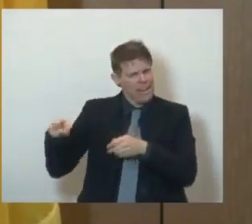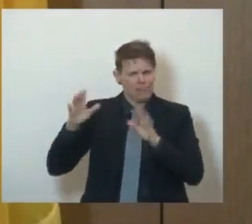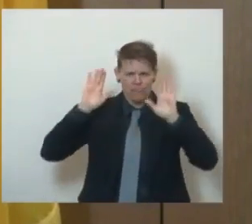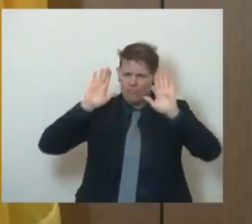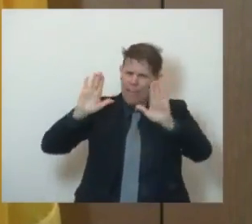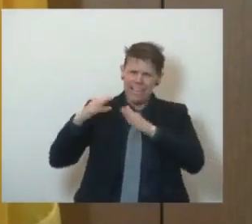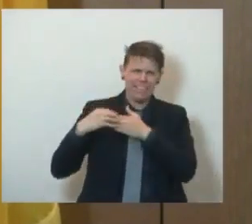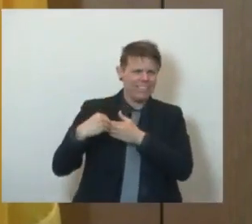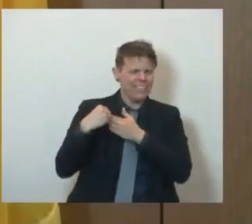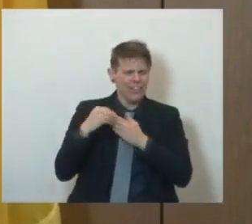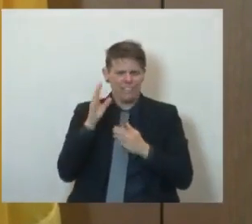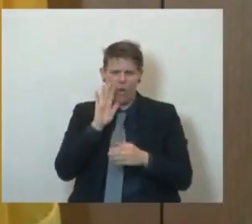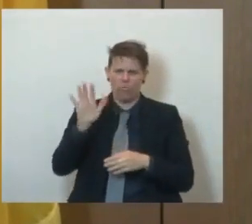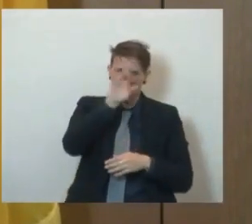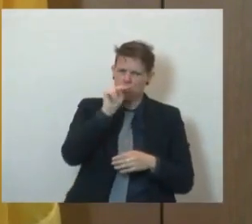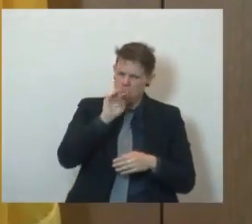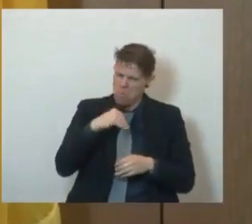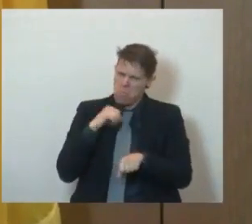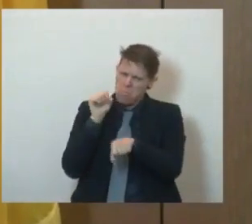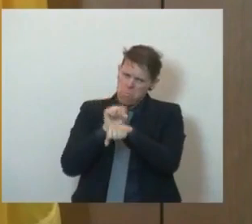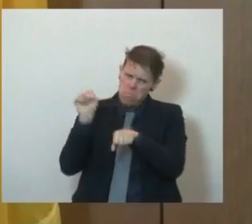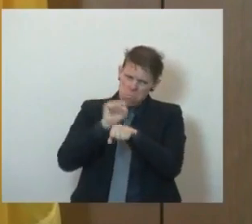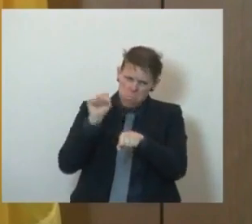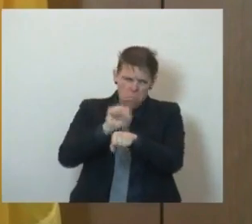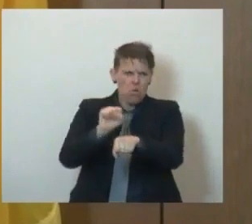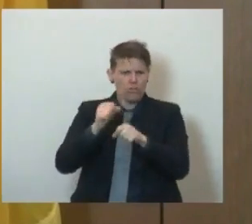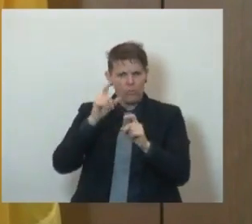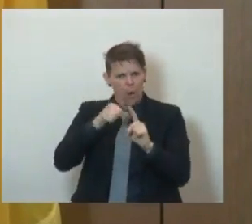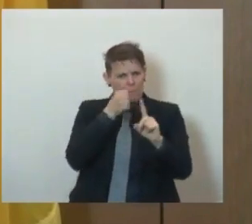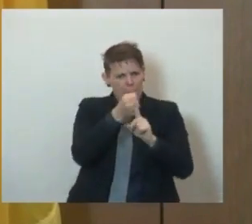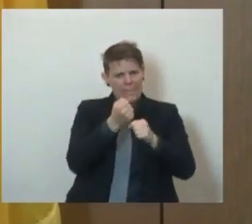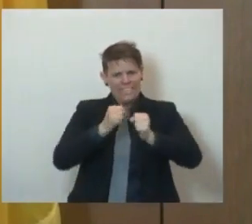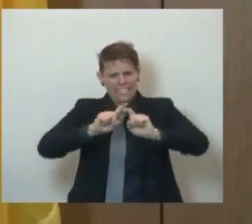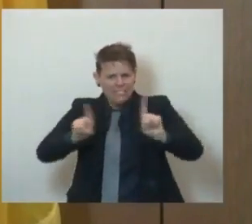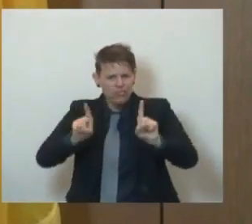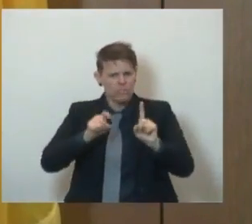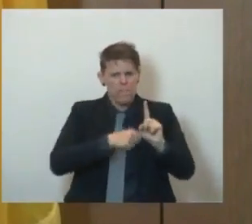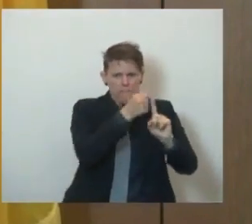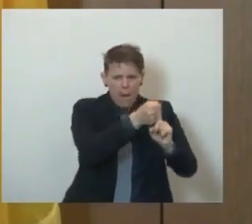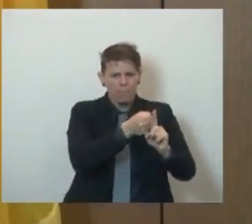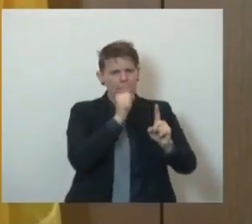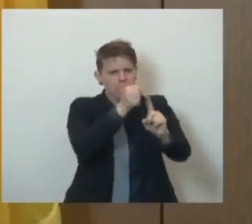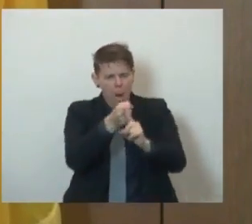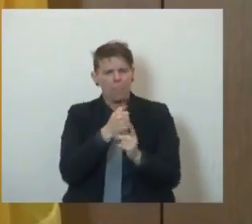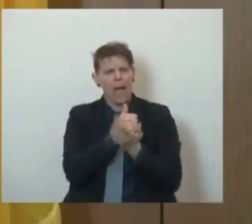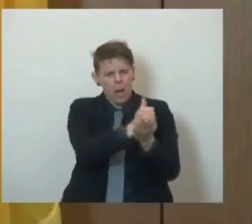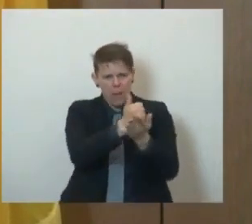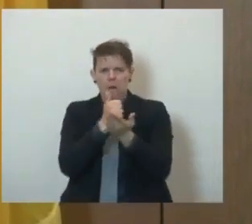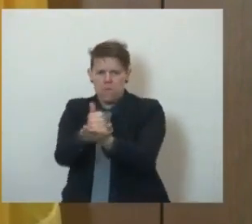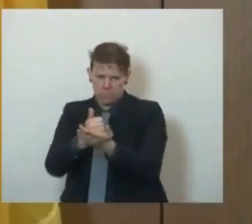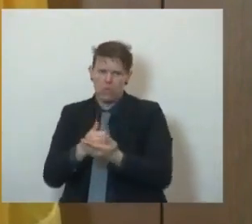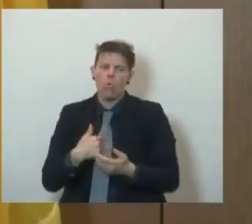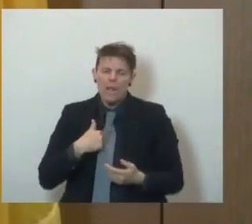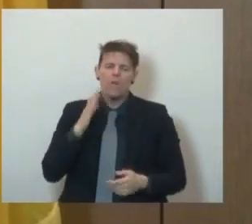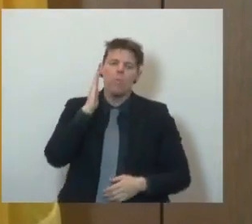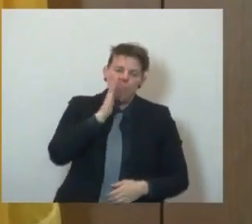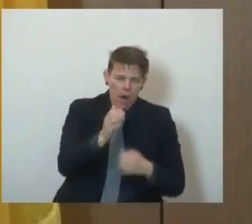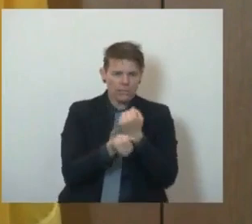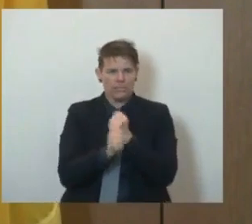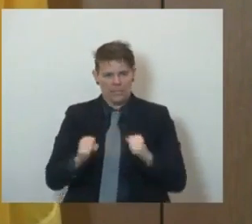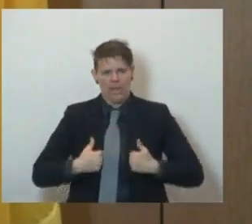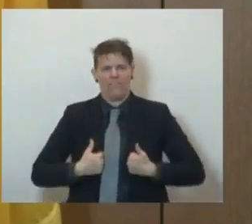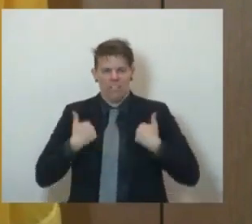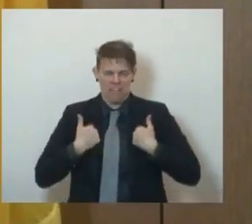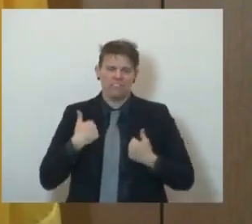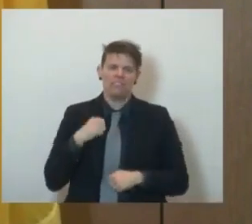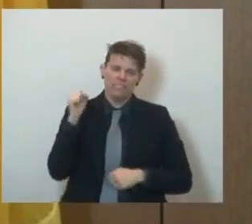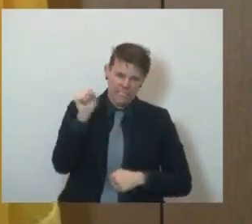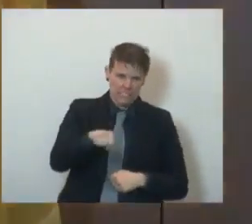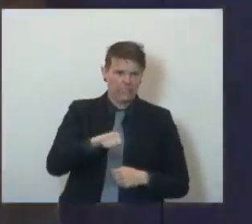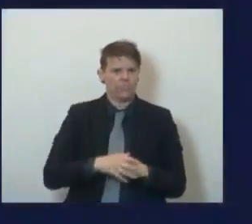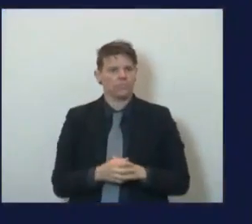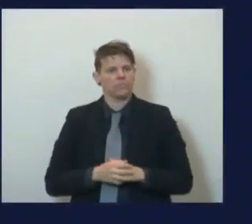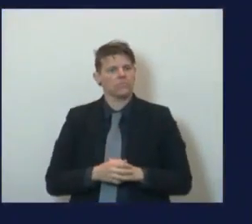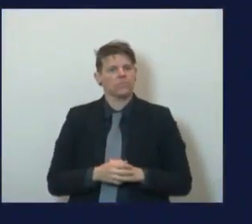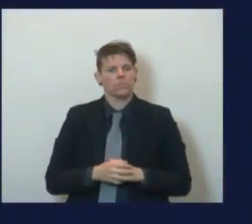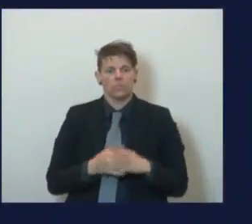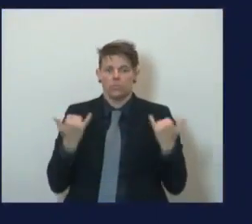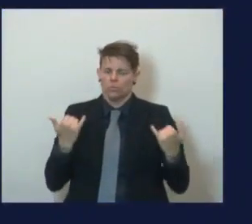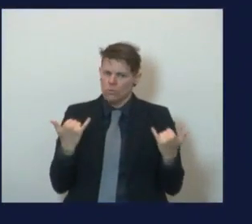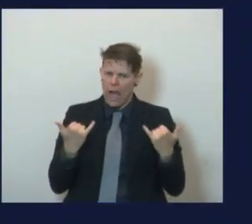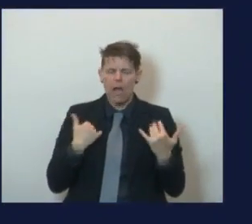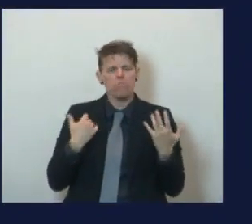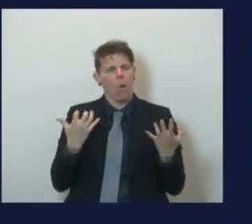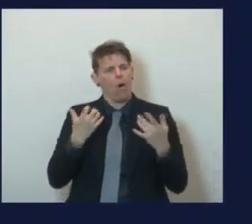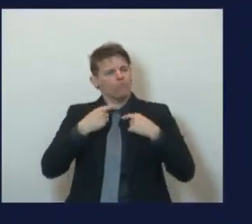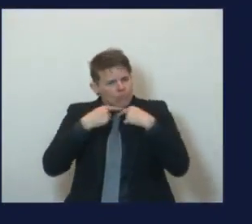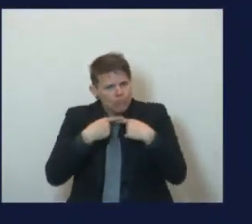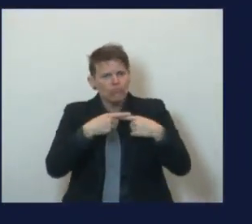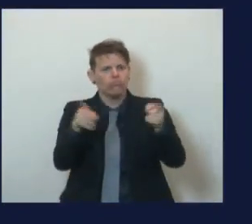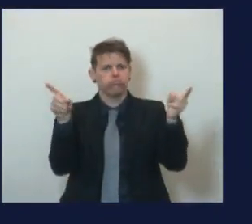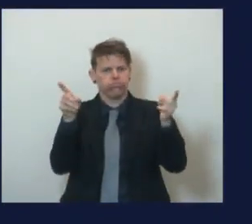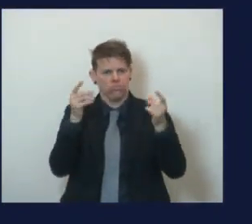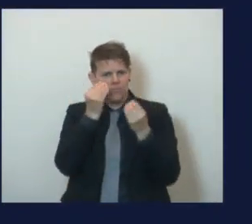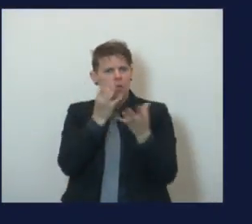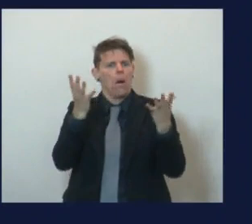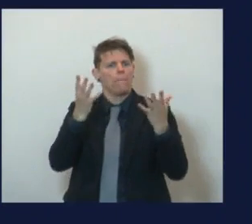PAIGE AND I APPRECIATE KNOWING THAT THERE ARE SO MANY EFFECTIVE LEADERS IN THE STATE OF NEW MEXICO ALL PULLING TOGETHER TO MAKE A DIFFERENCE WHERE WE NEED TO MAKE A DIFFERENCE.